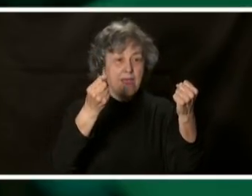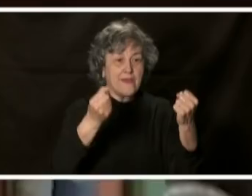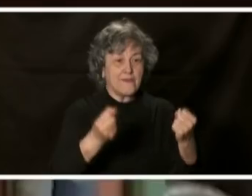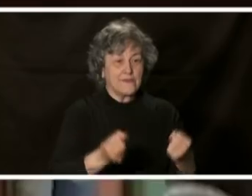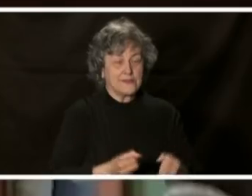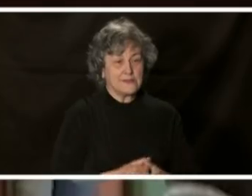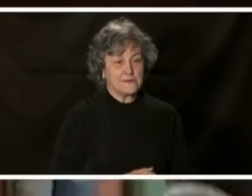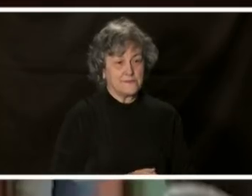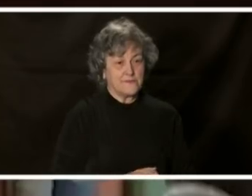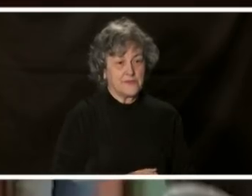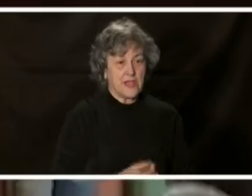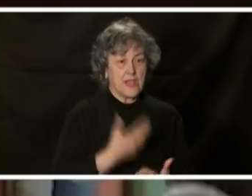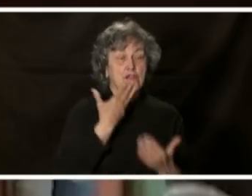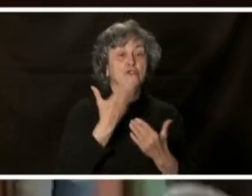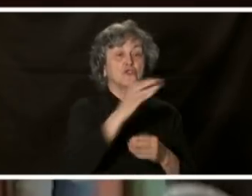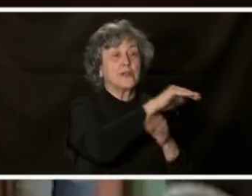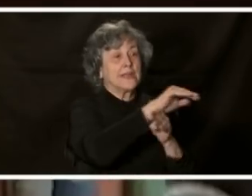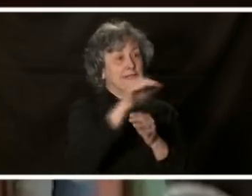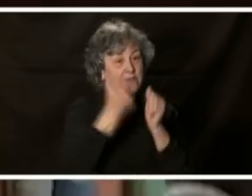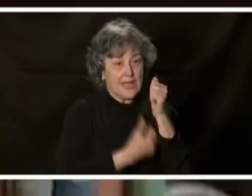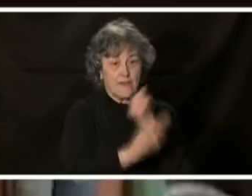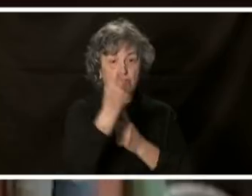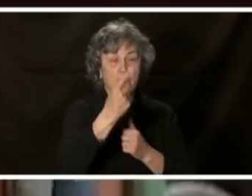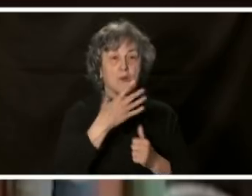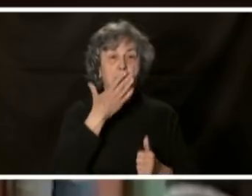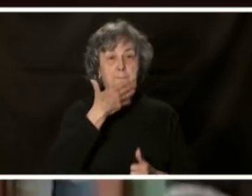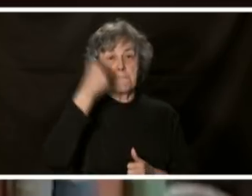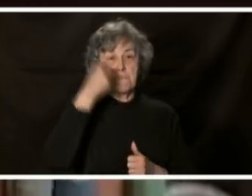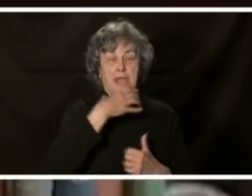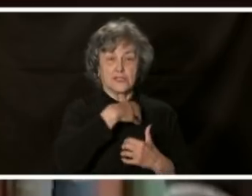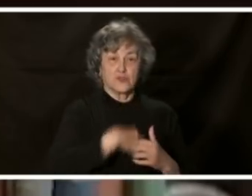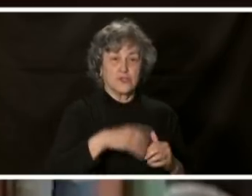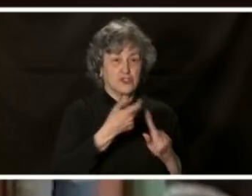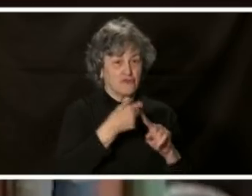» GREETINGS EVERYONE, AND BEST WISHES FROM BIRMINGHAM.